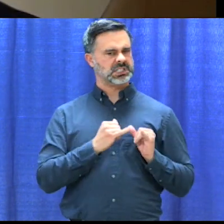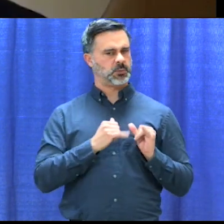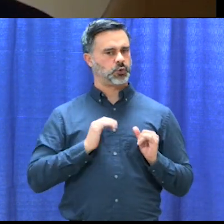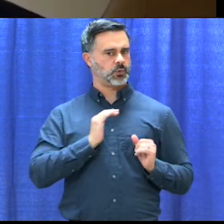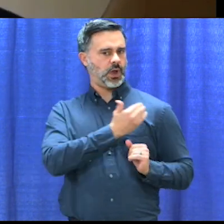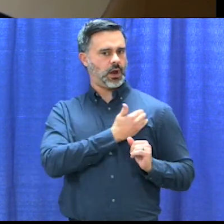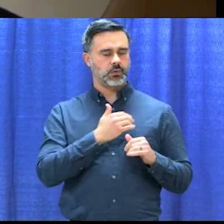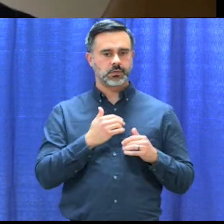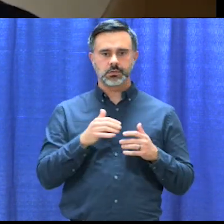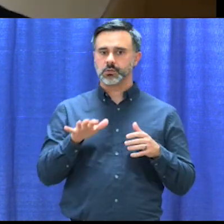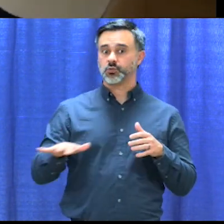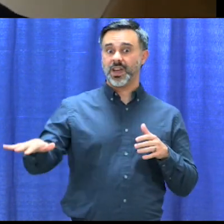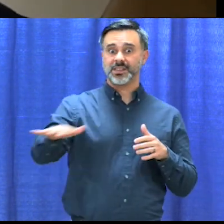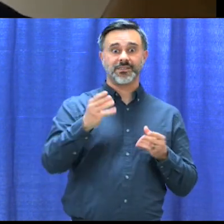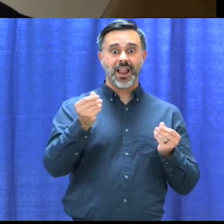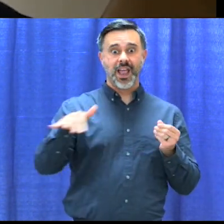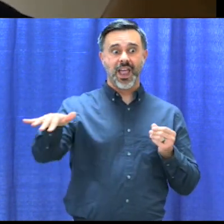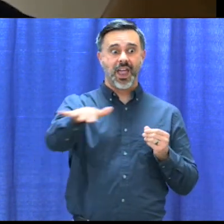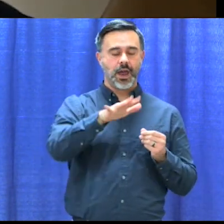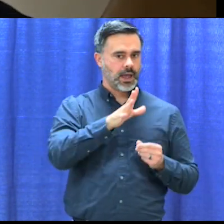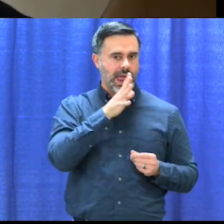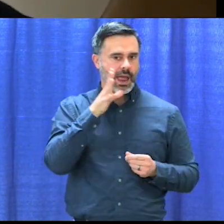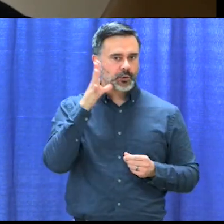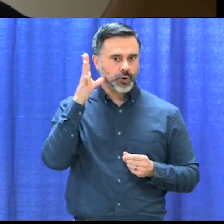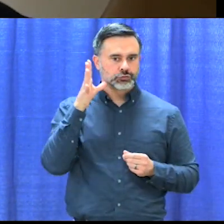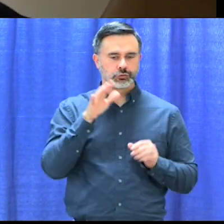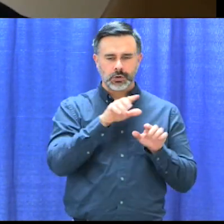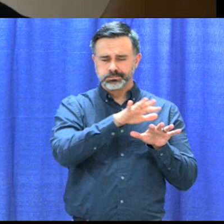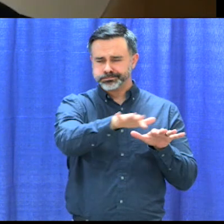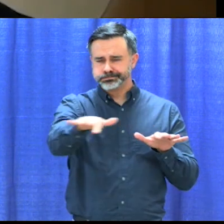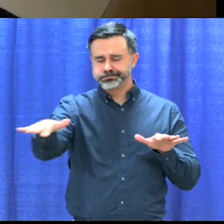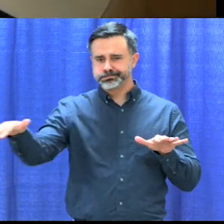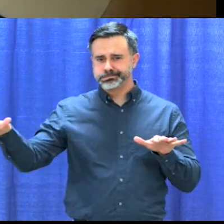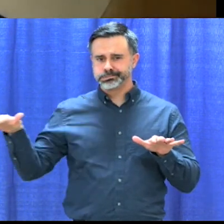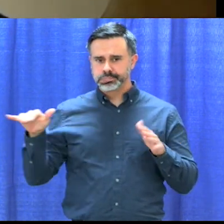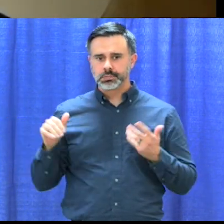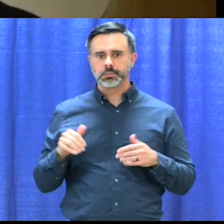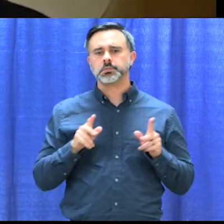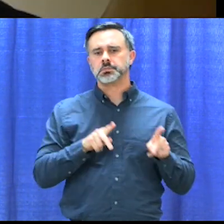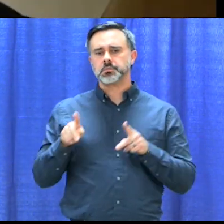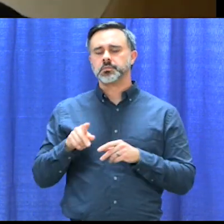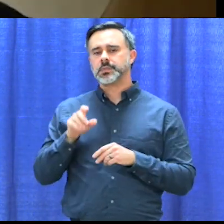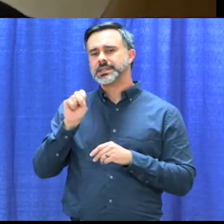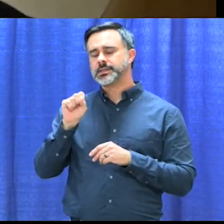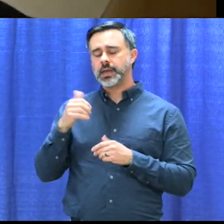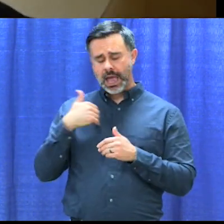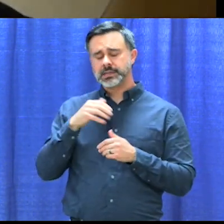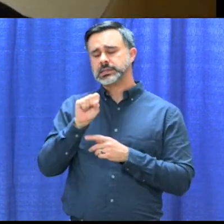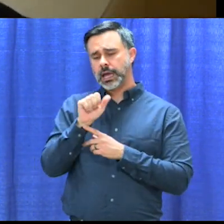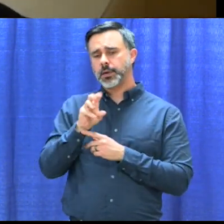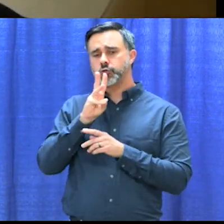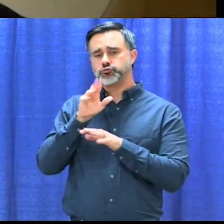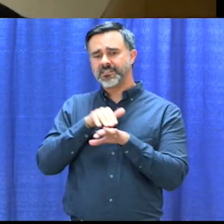The rest of the land is pretty much agricultural as well as the Sacramento River going through.